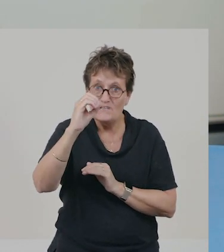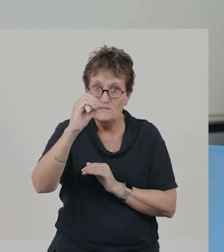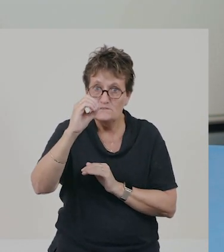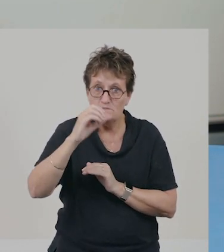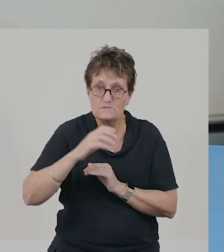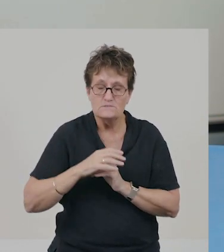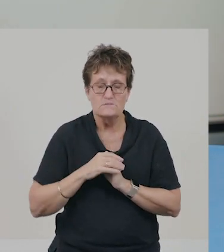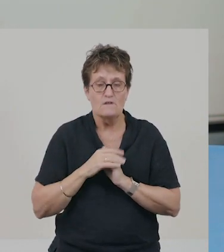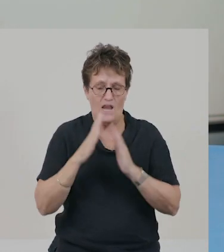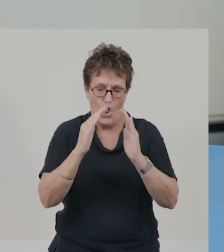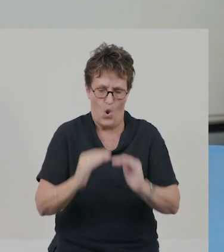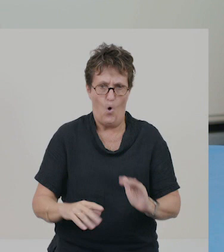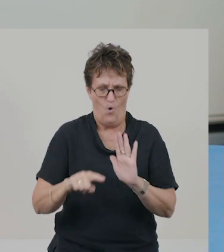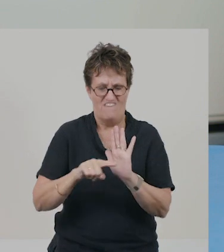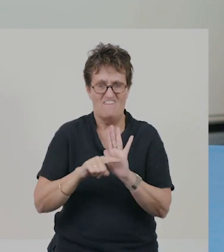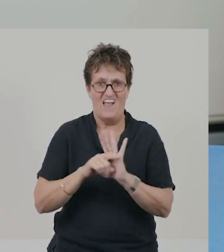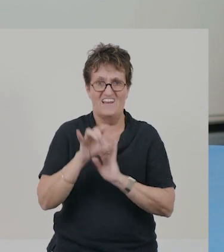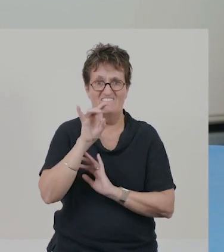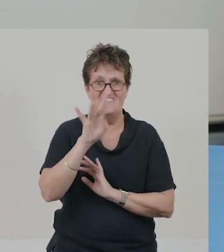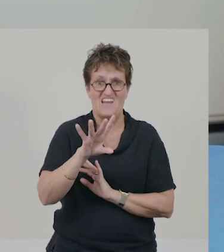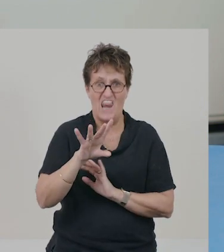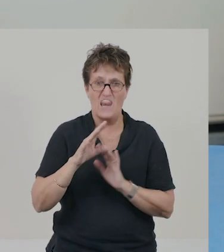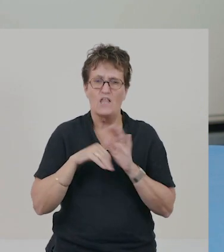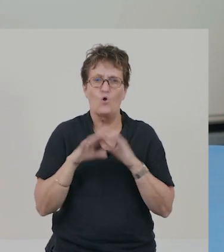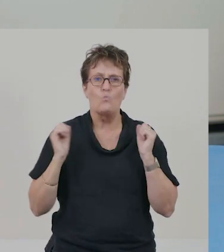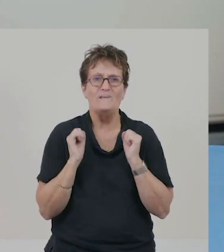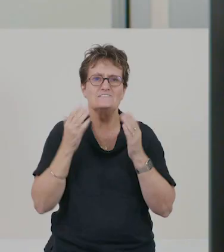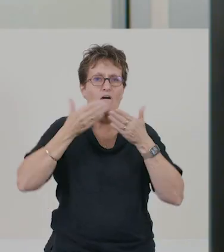and as low as negative 10 degrees Celsius on a winter night.